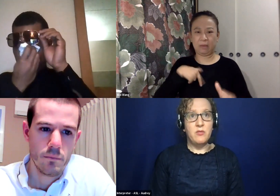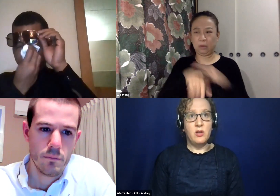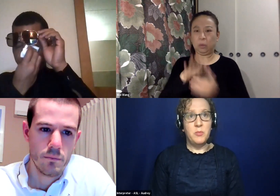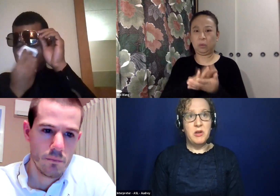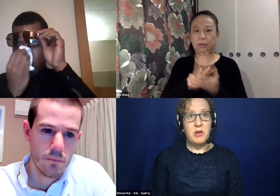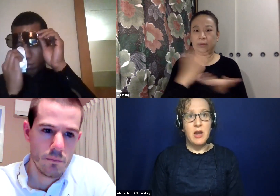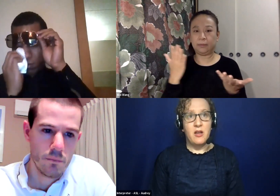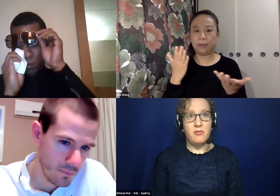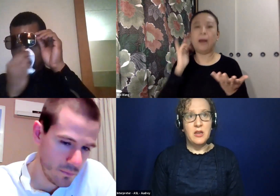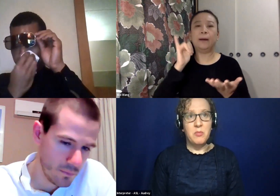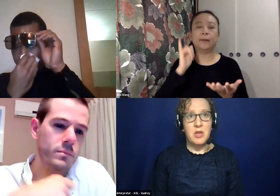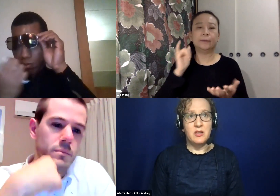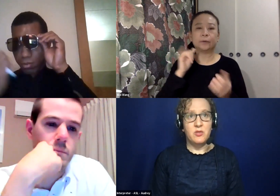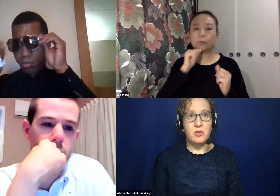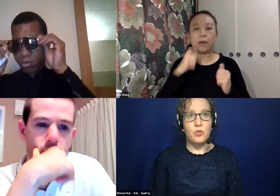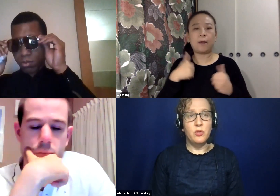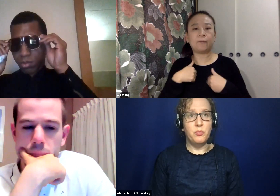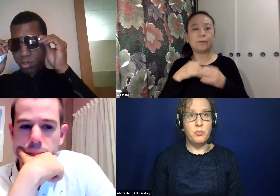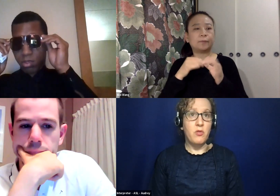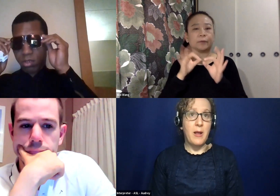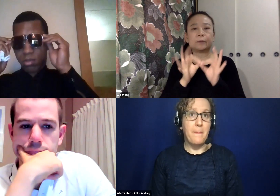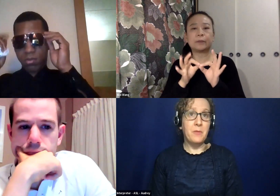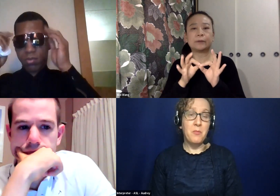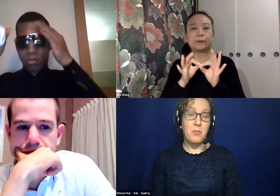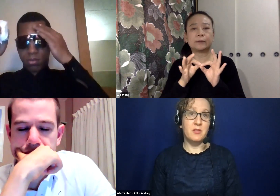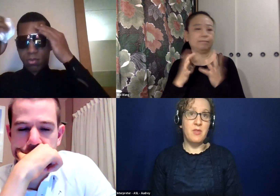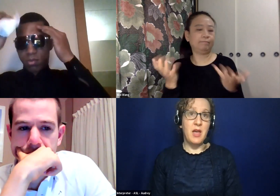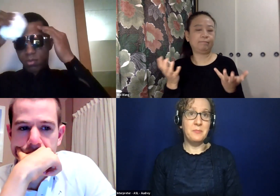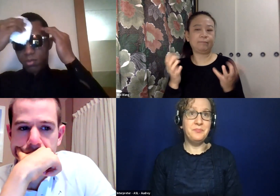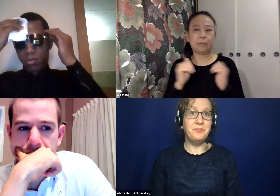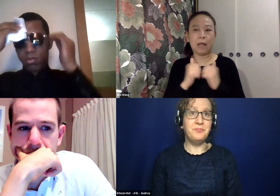and were a little bit afraid of letting me into a school program because of that.